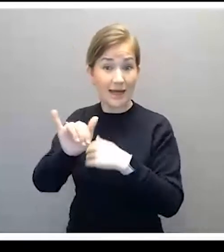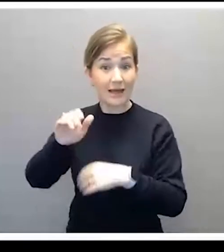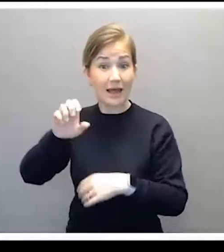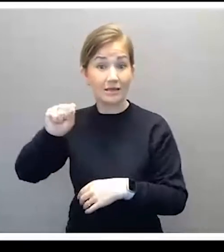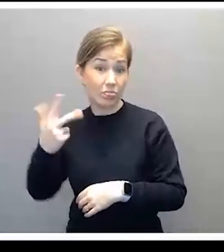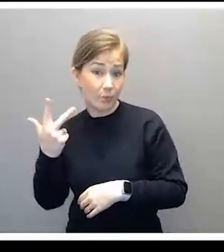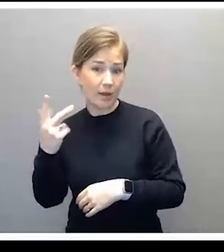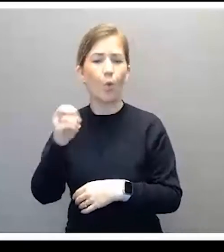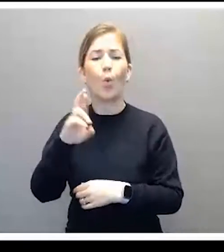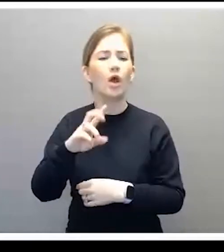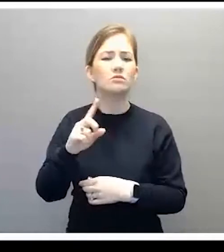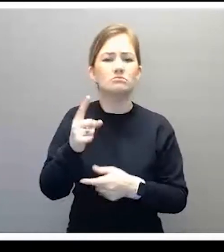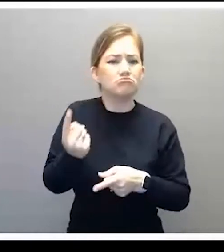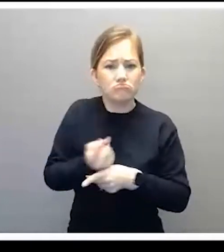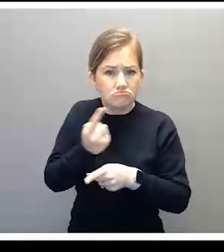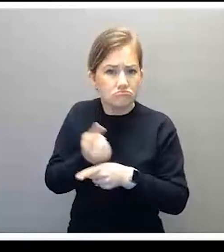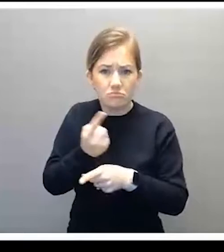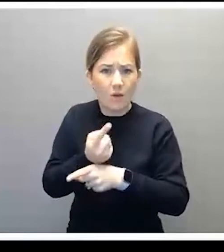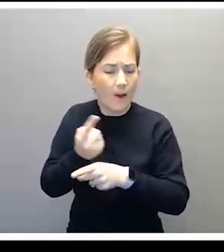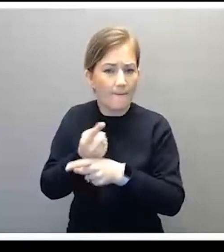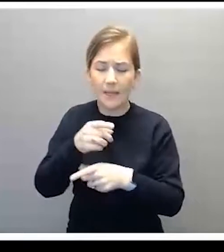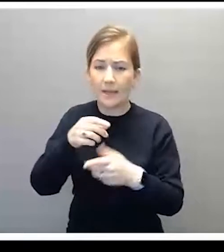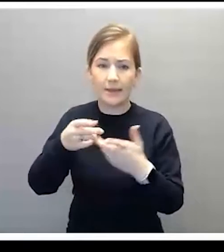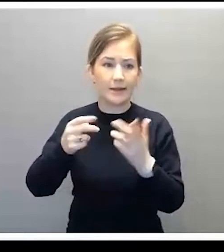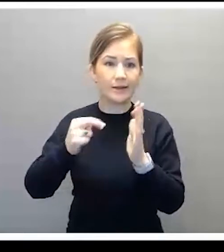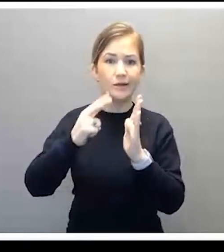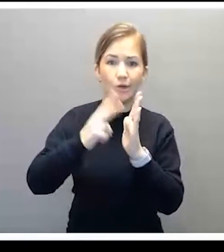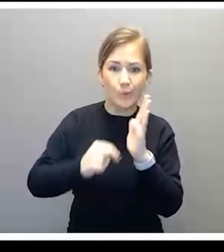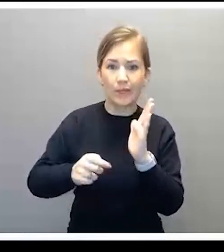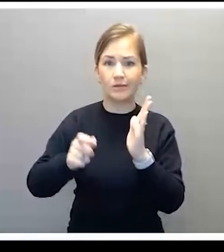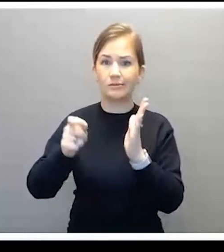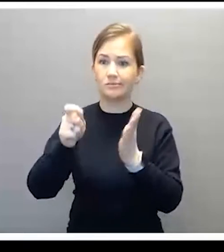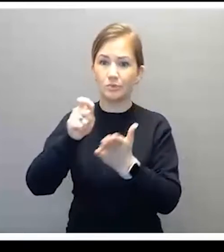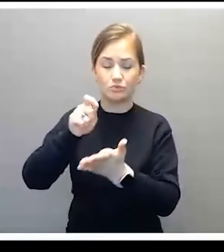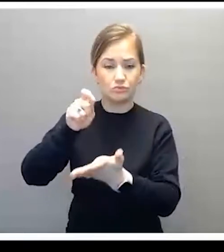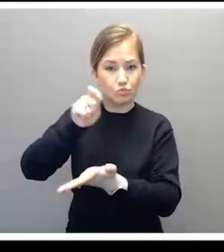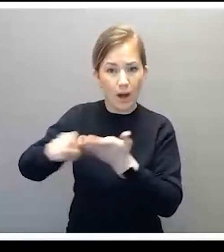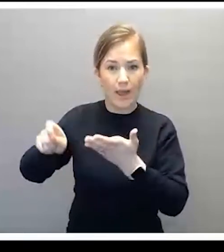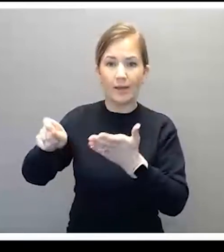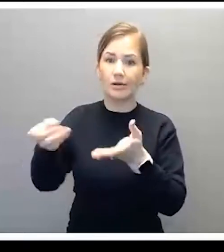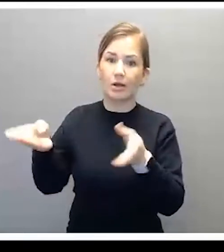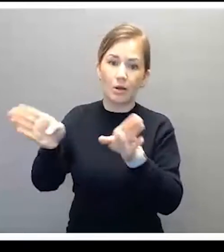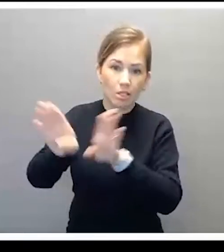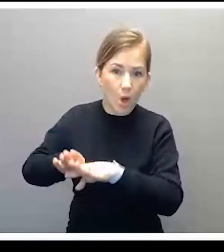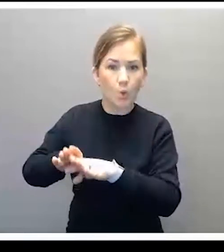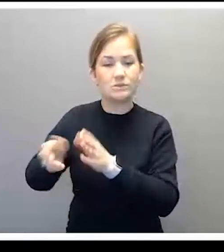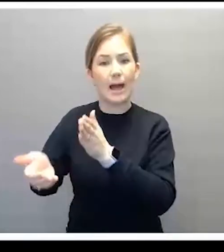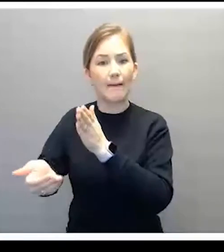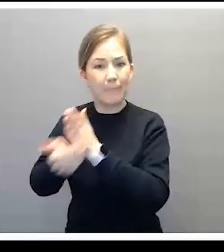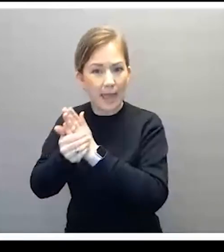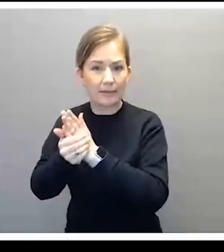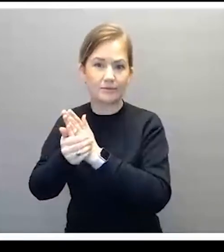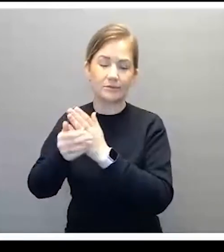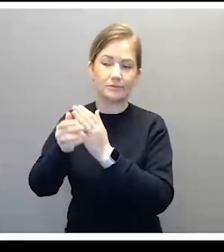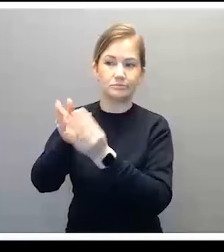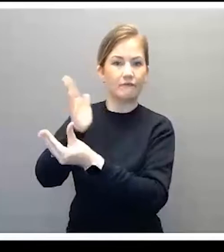Or are you just using common semantics of like Read, Write, Close, Append, like, File.